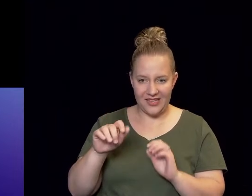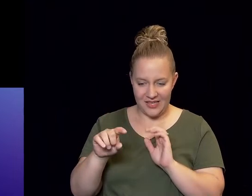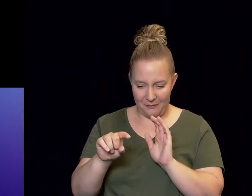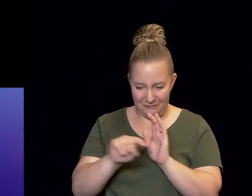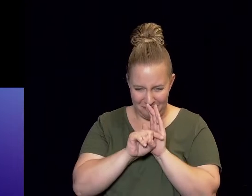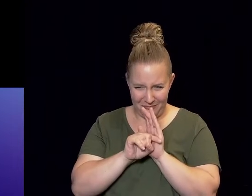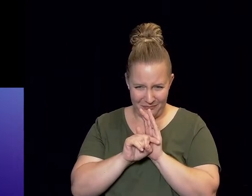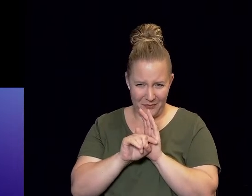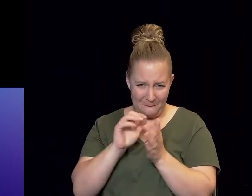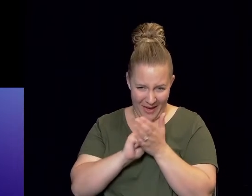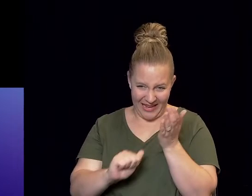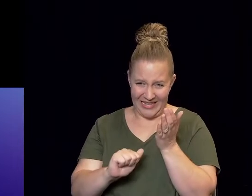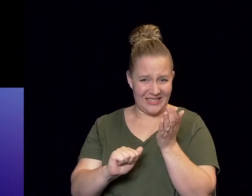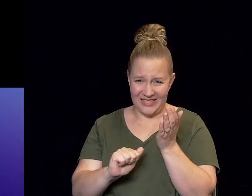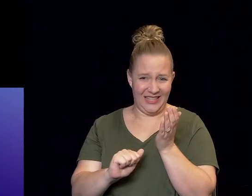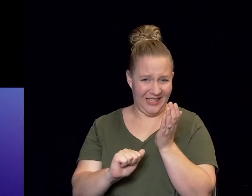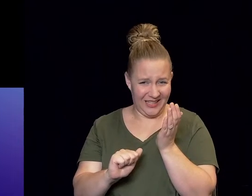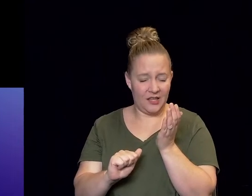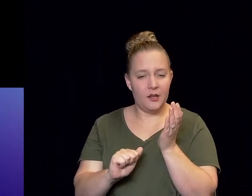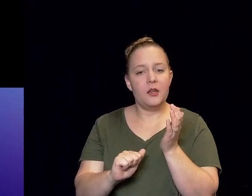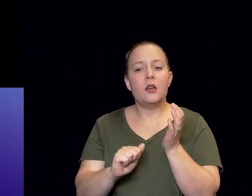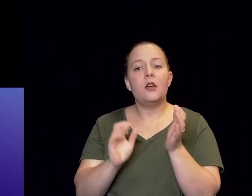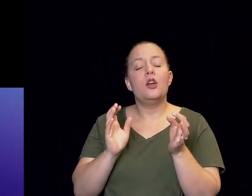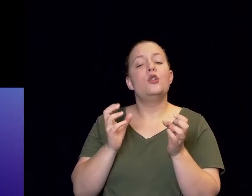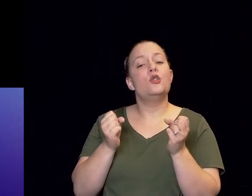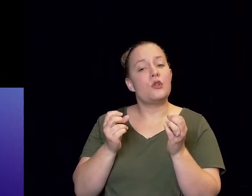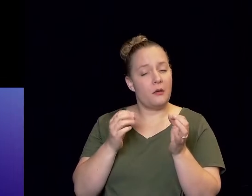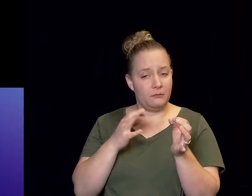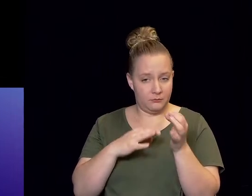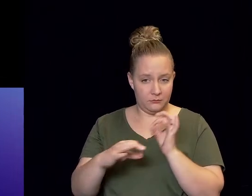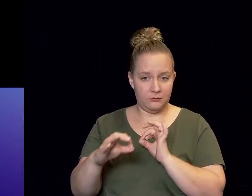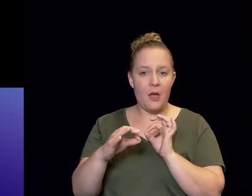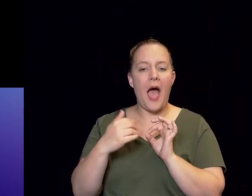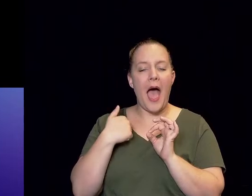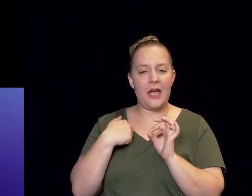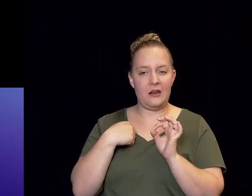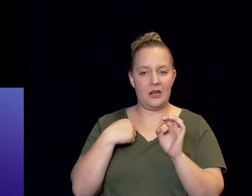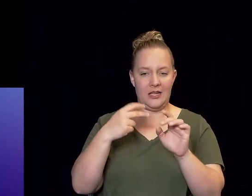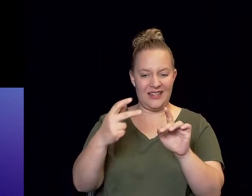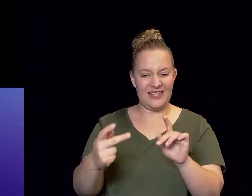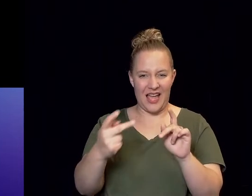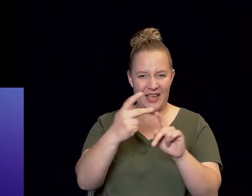So instead, we go ahead and put in that times a -10.